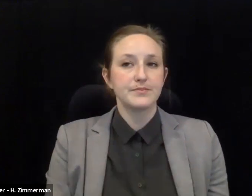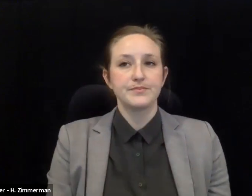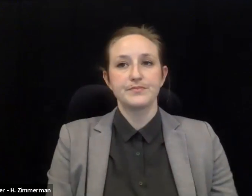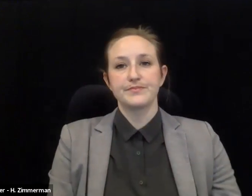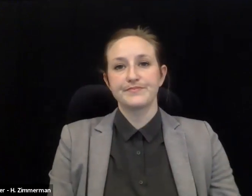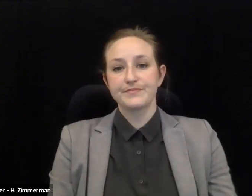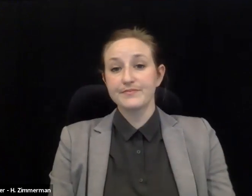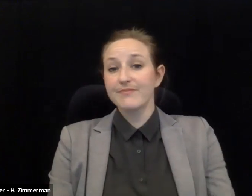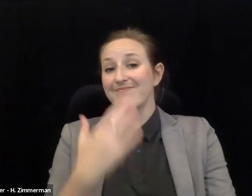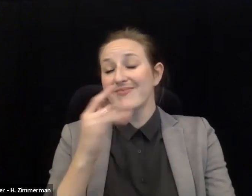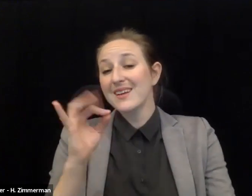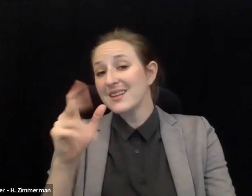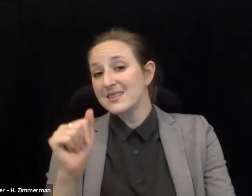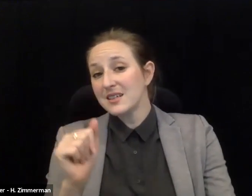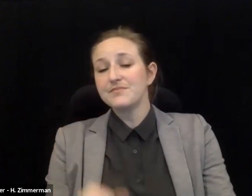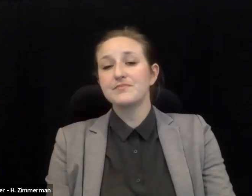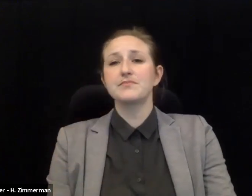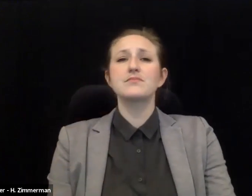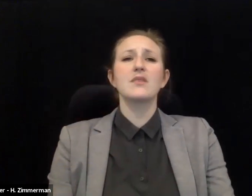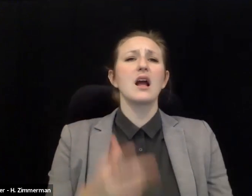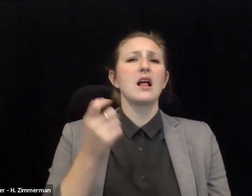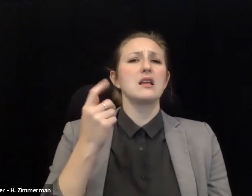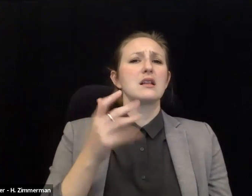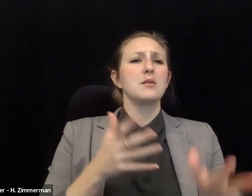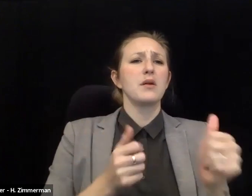Justin Harford: Thanks Lisa and kind of a follow up. I think you've mentioned to us here that